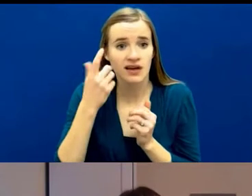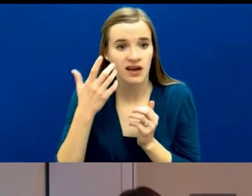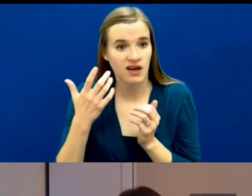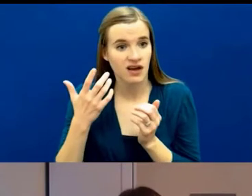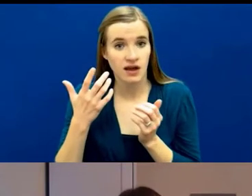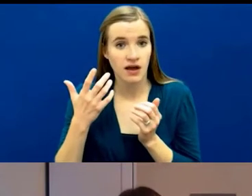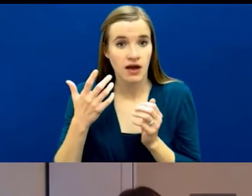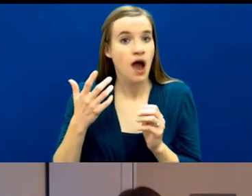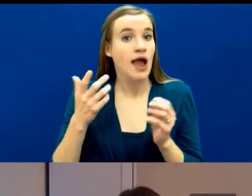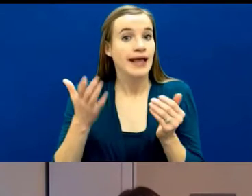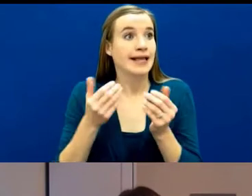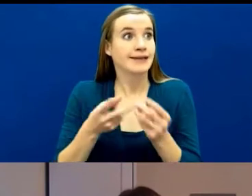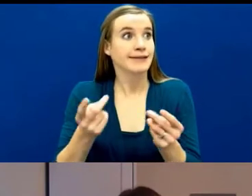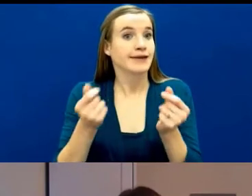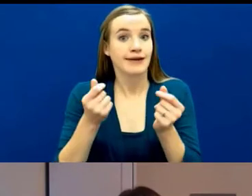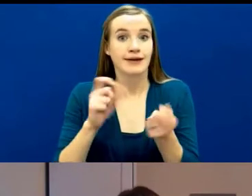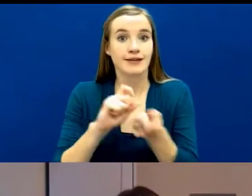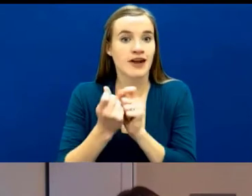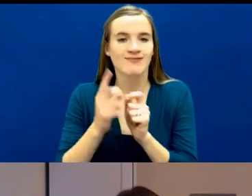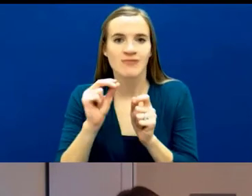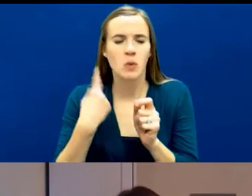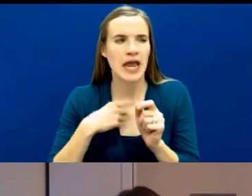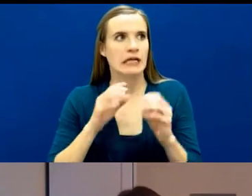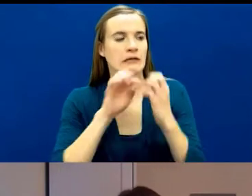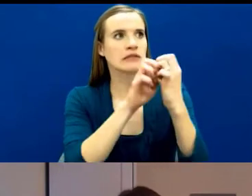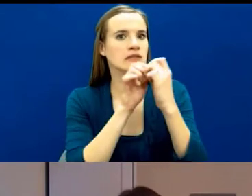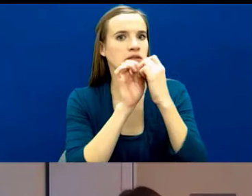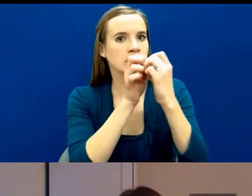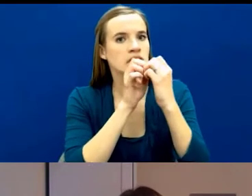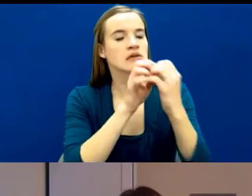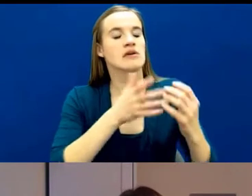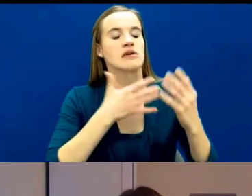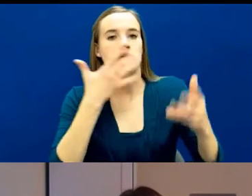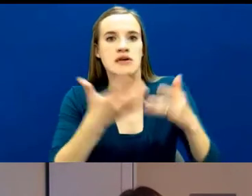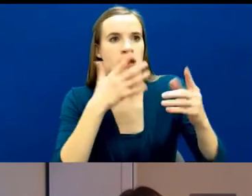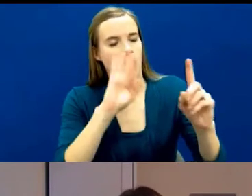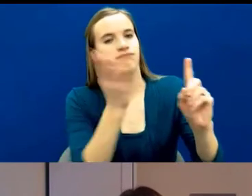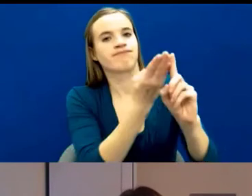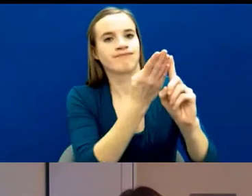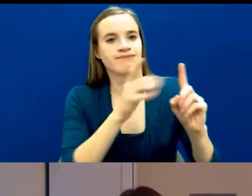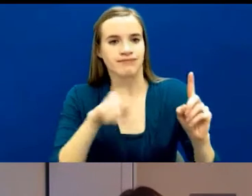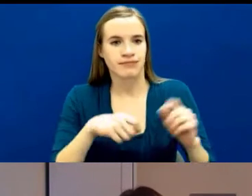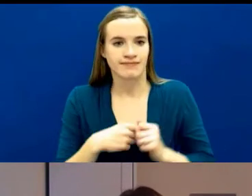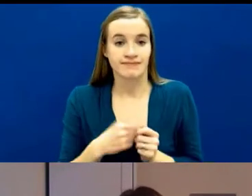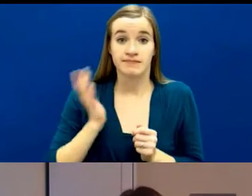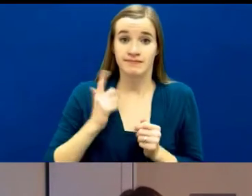there. You know, because, you know, when I was little, and my sister, um, we